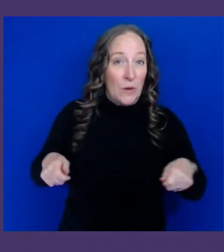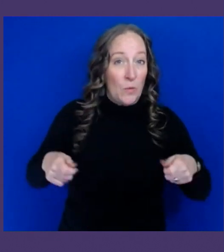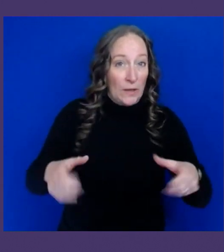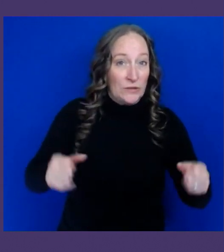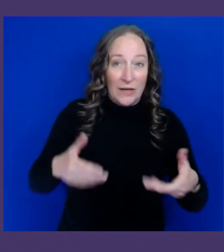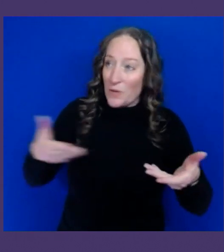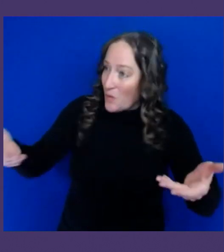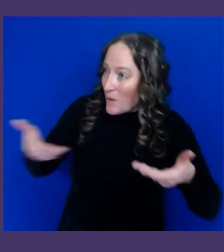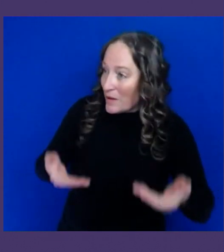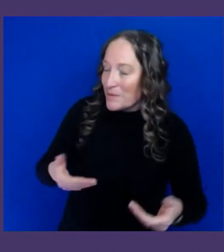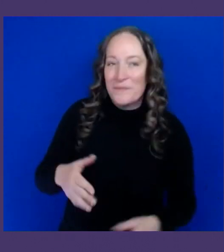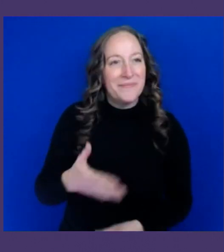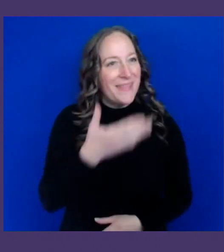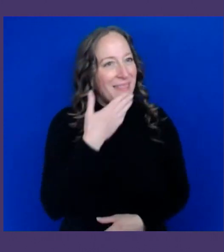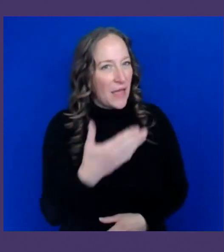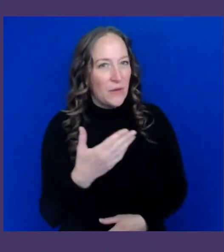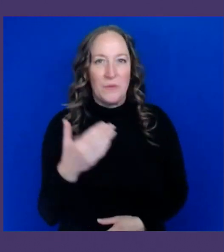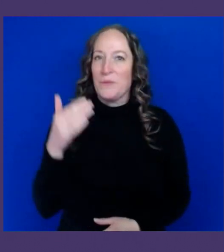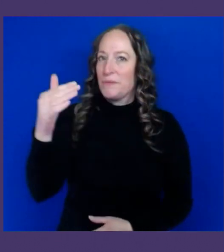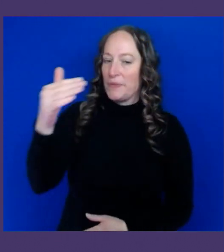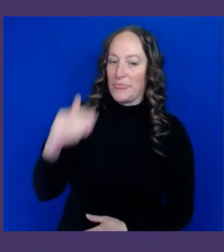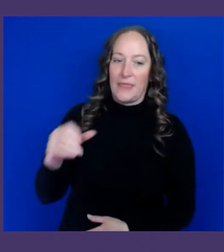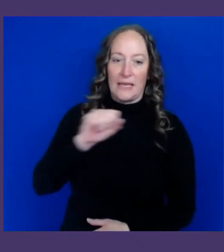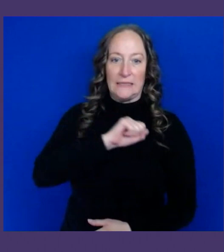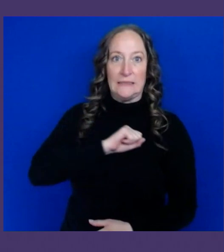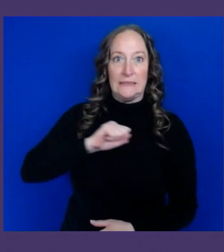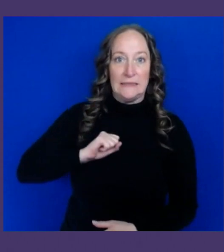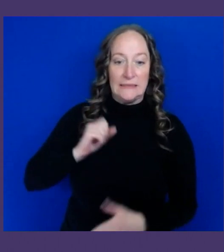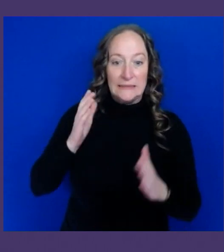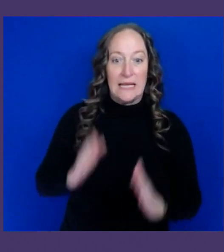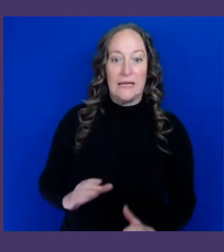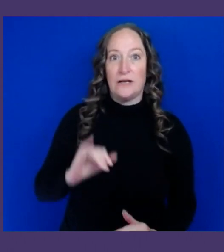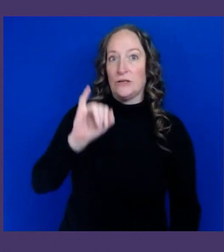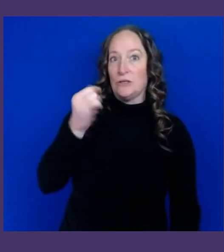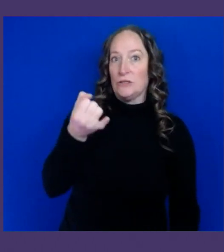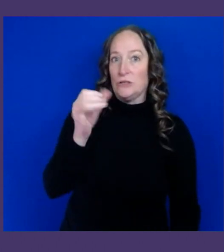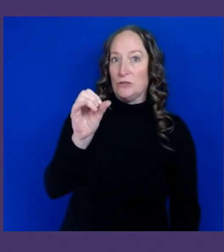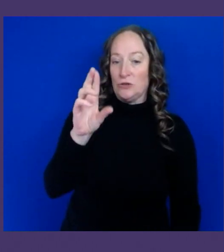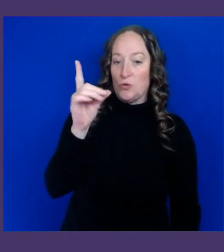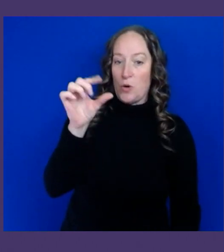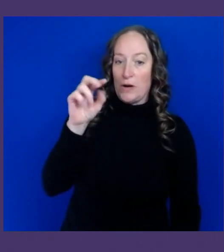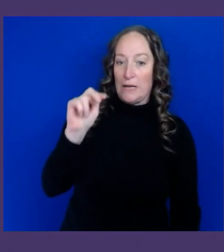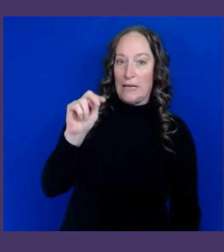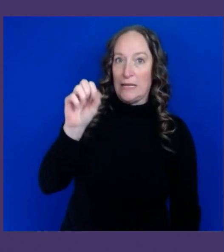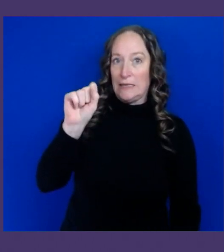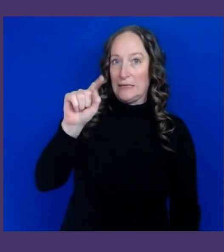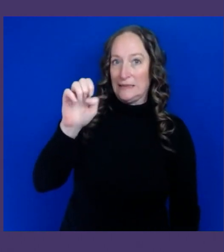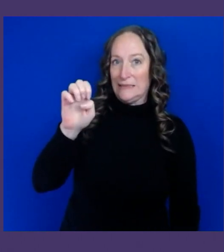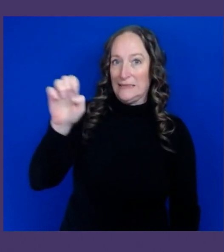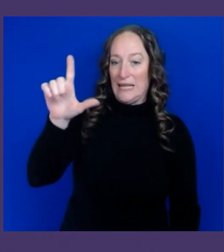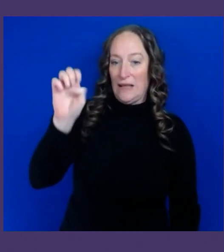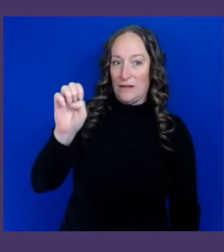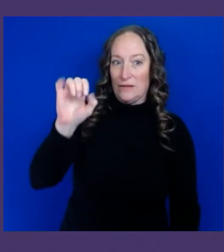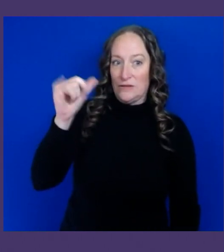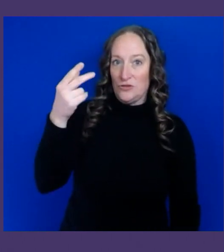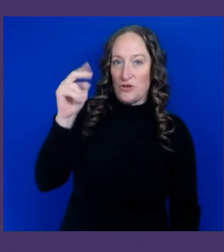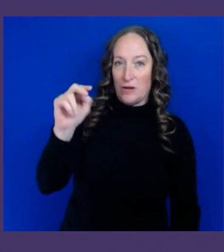Senator Jordan Steele-John, is a number of the Australian Greens. He is a senator for Western Australia.